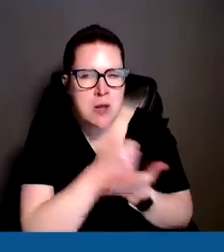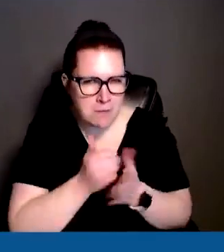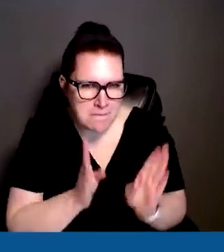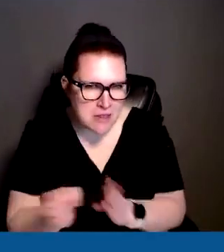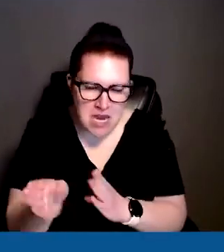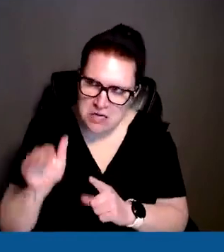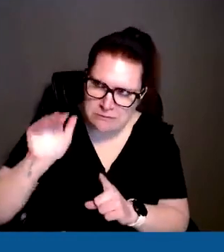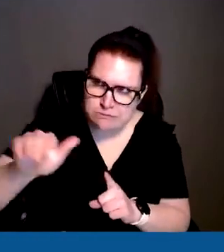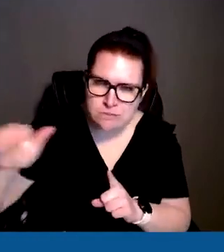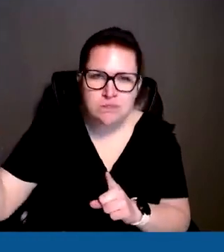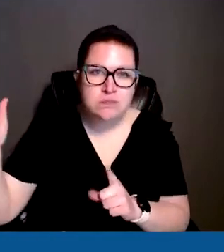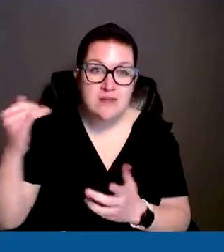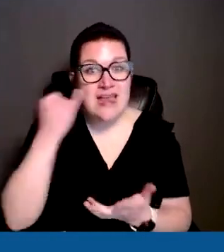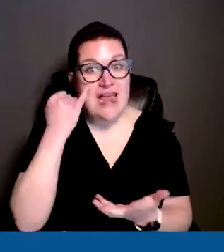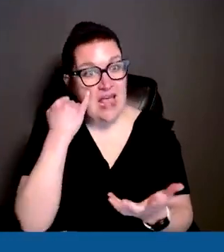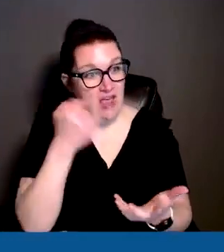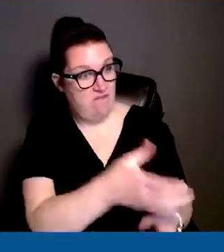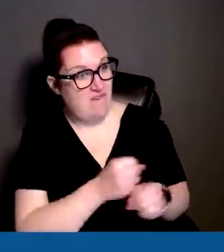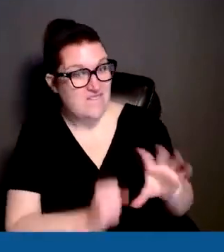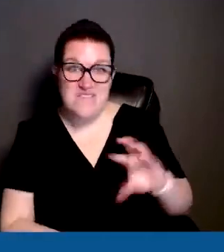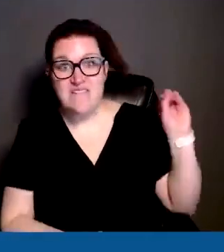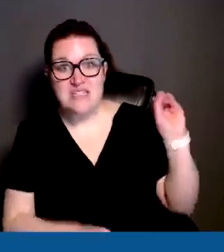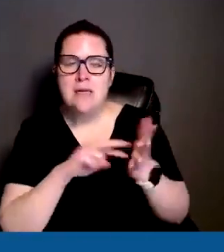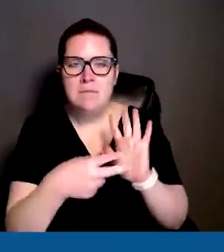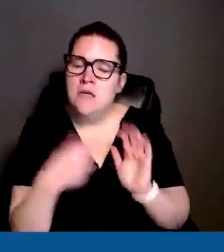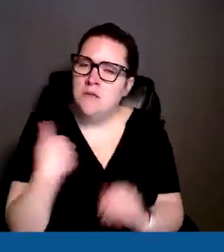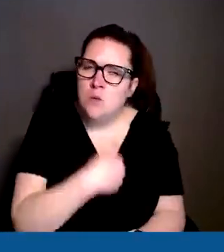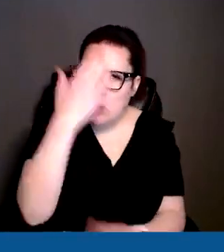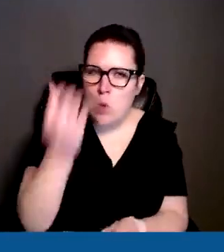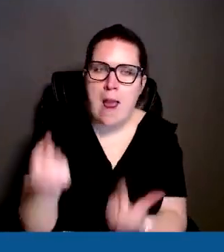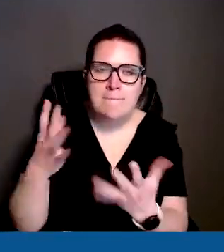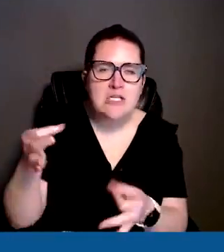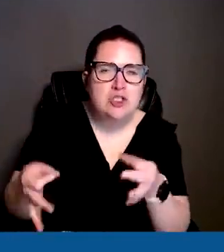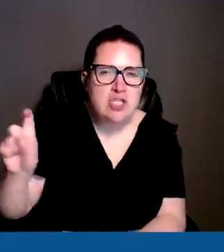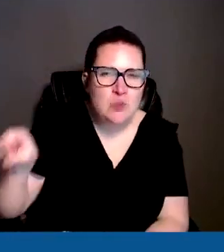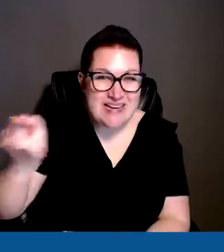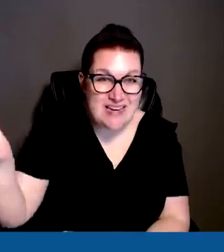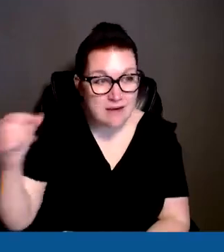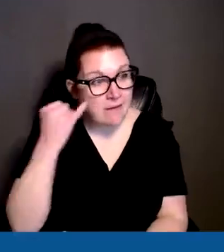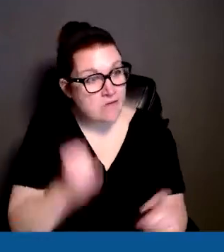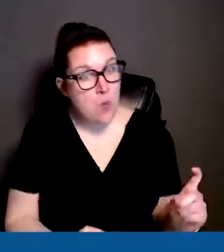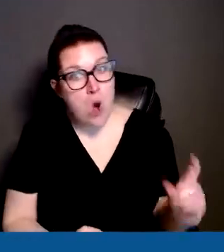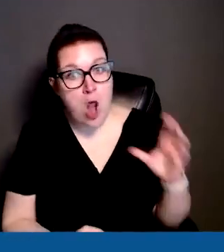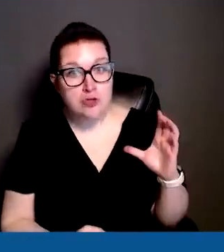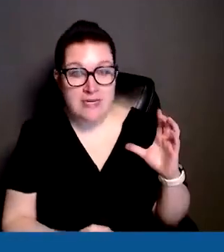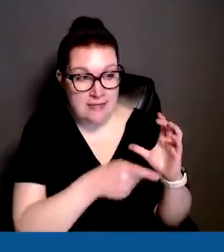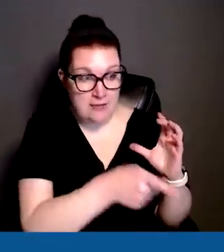anticipate getting 50, we know how many you know, judges we need to get. But if, we have 100, entities that are indicating they're going